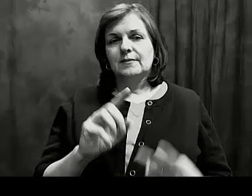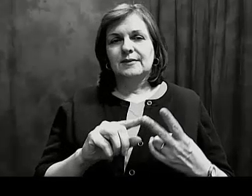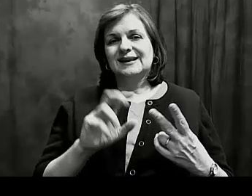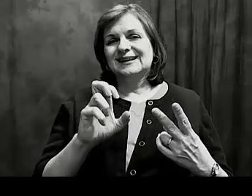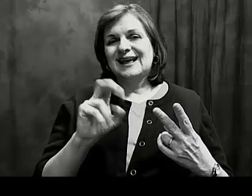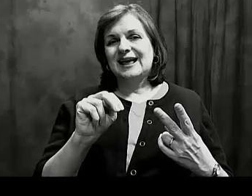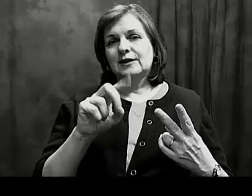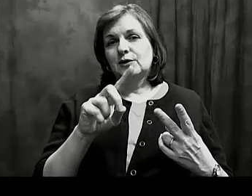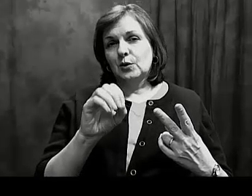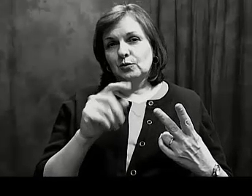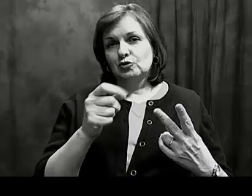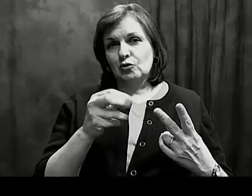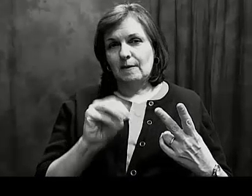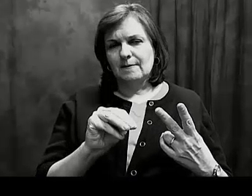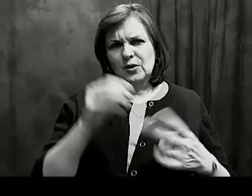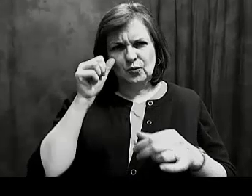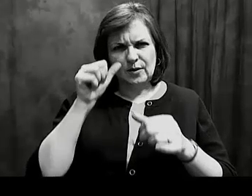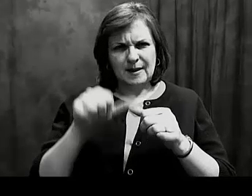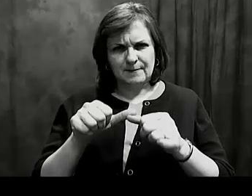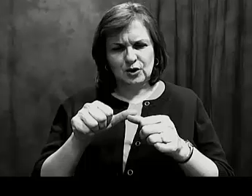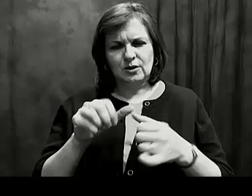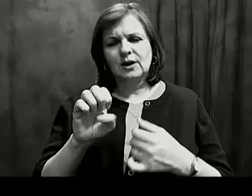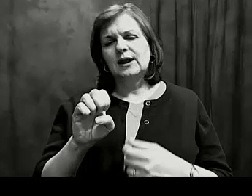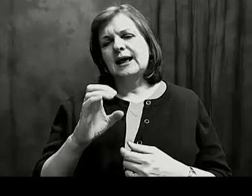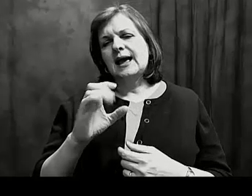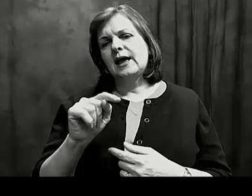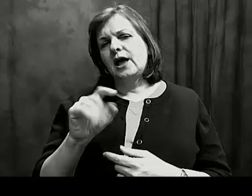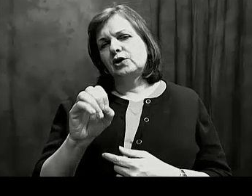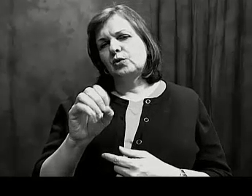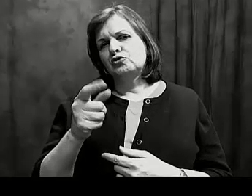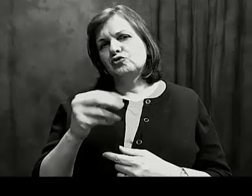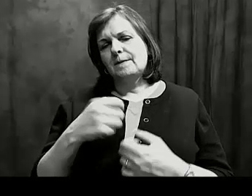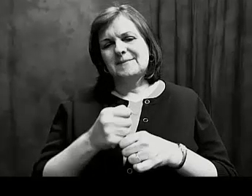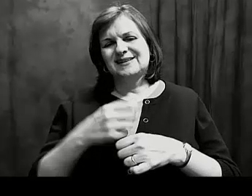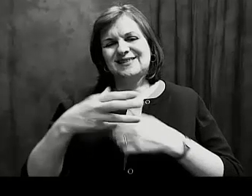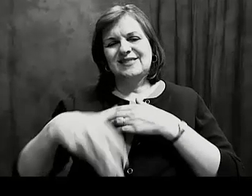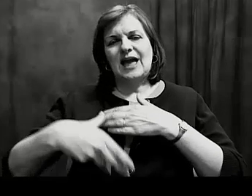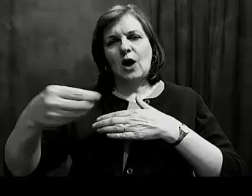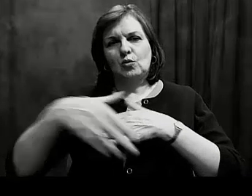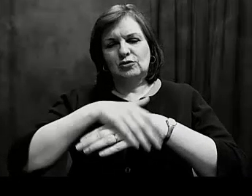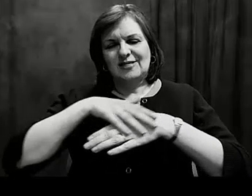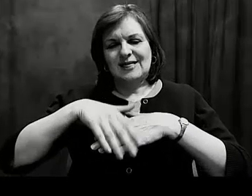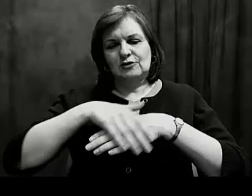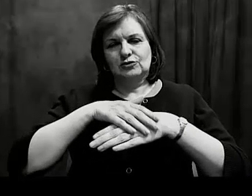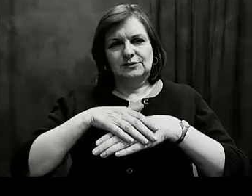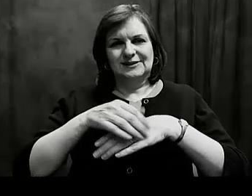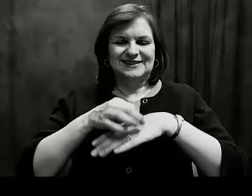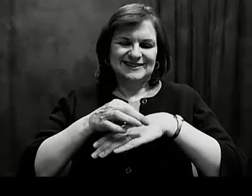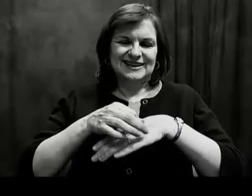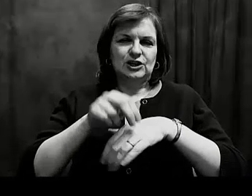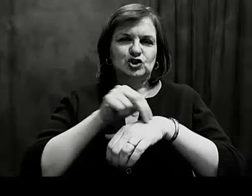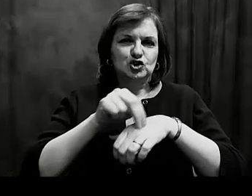remember back to development ectoderm forms the outer layer so our skin and nervous tissue